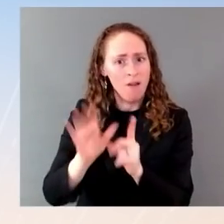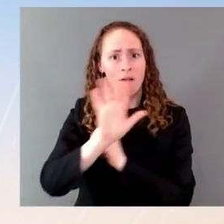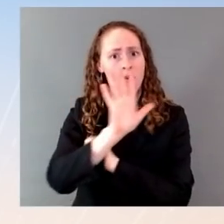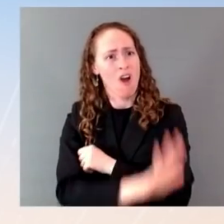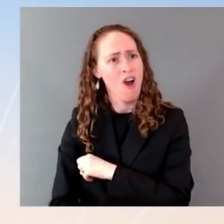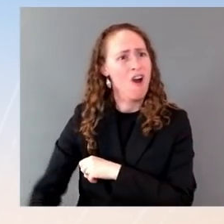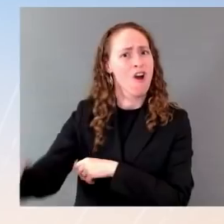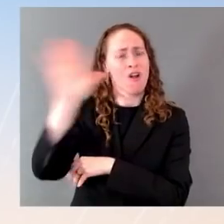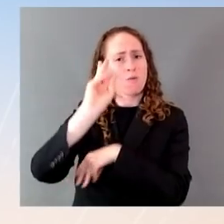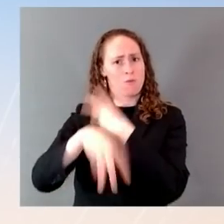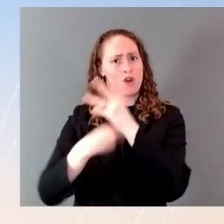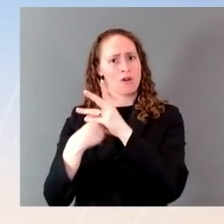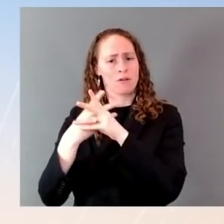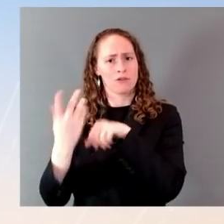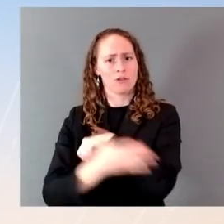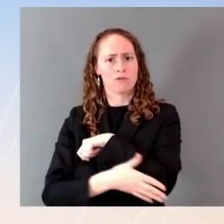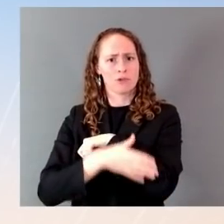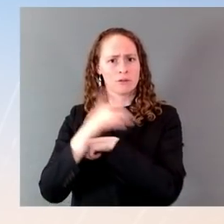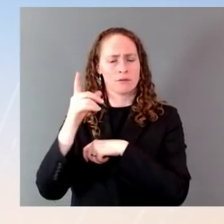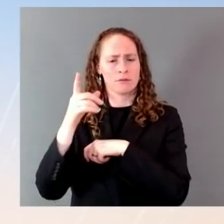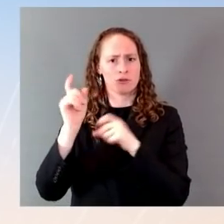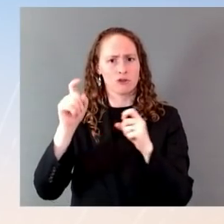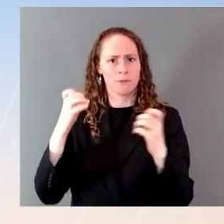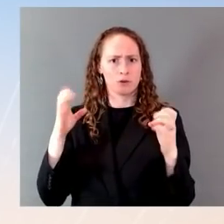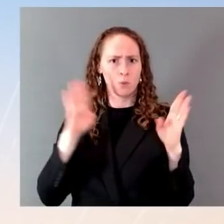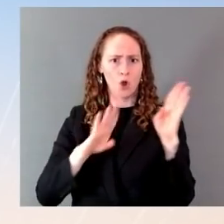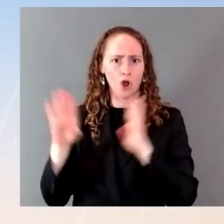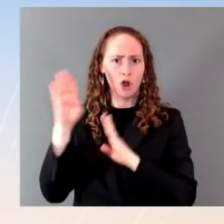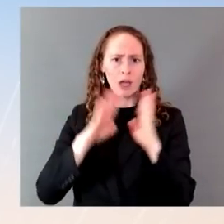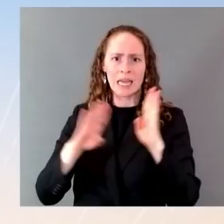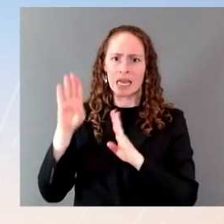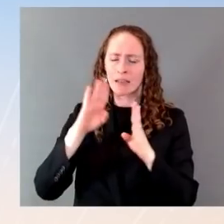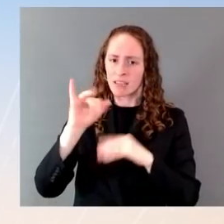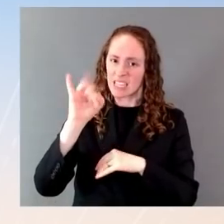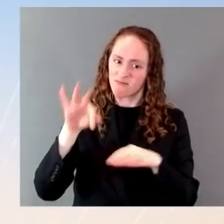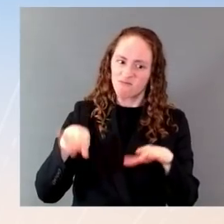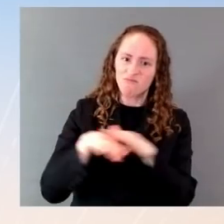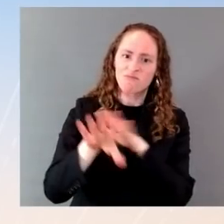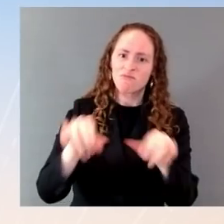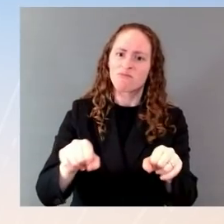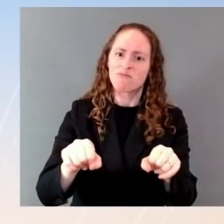The Press: What was Putin's demeanor over the course of the two hours? Did he signal any willingness to back down?